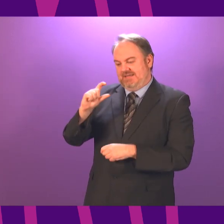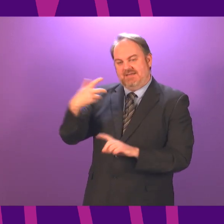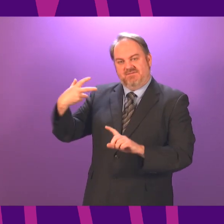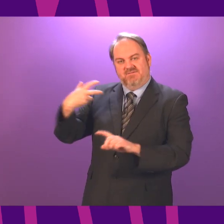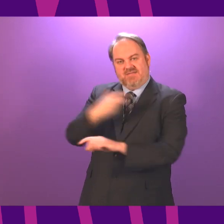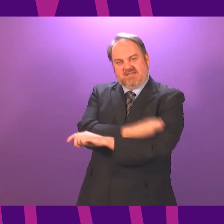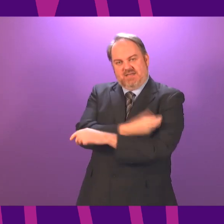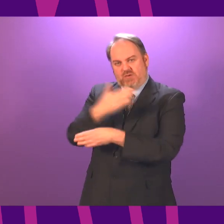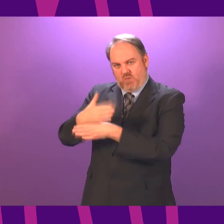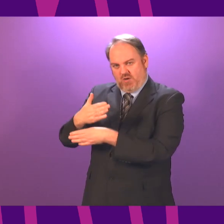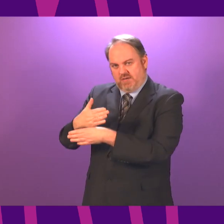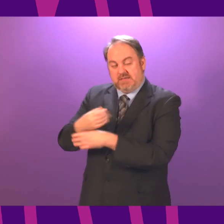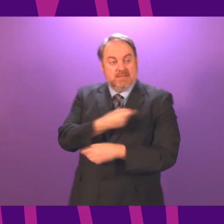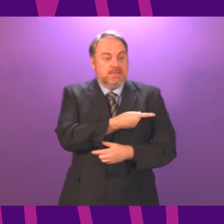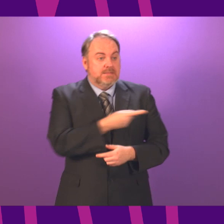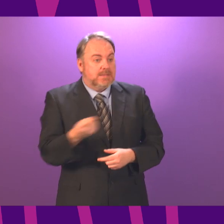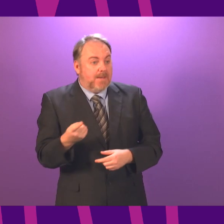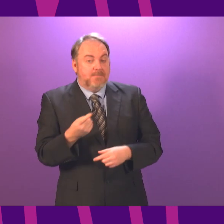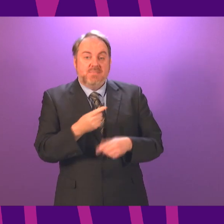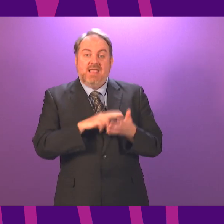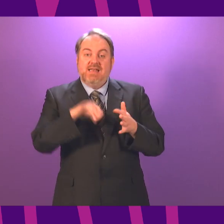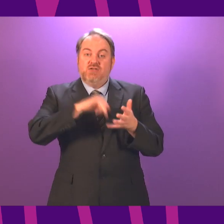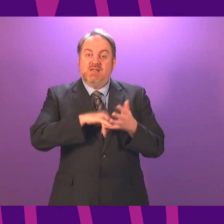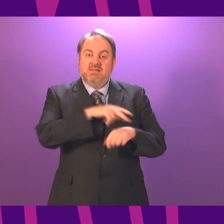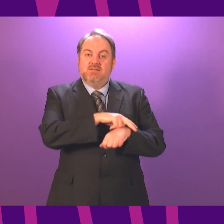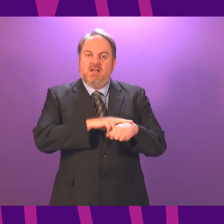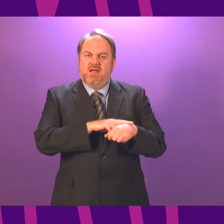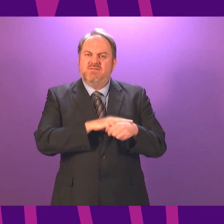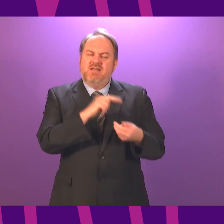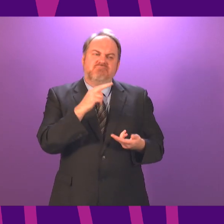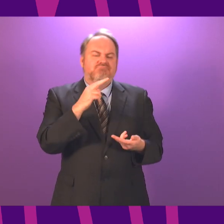need more training in order to ensure patient safety and that they know